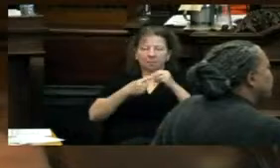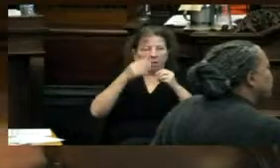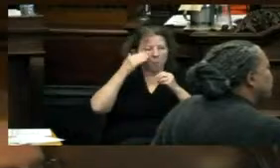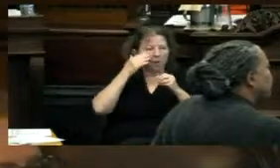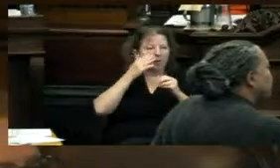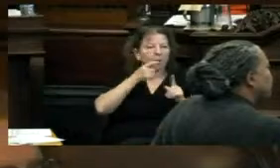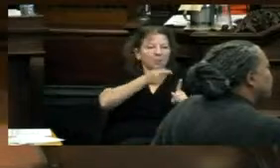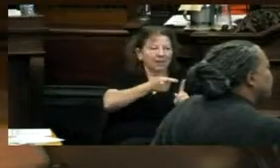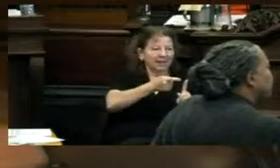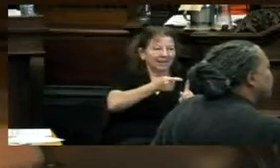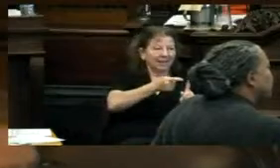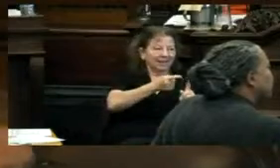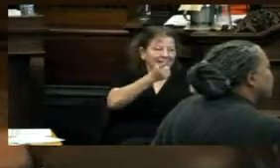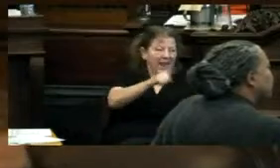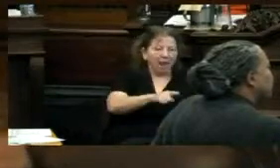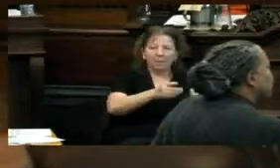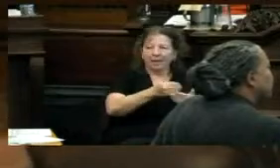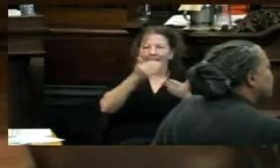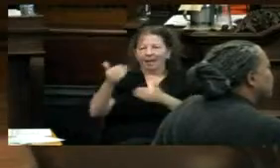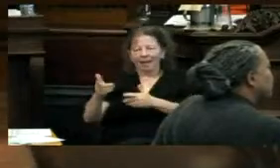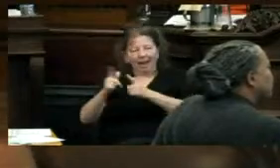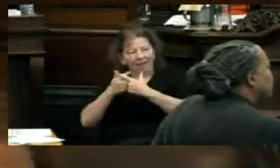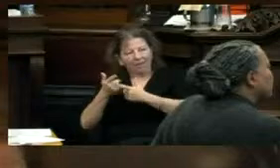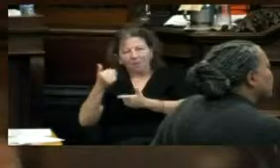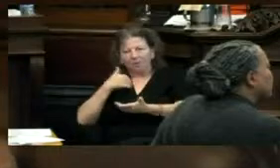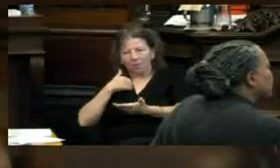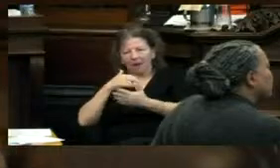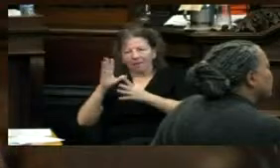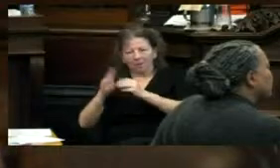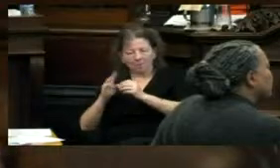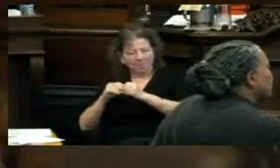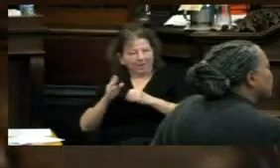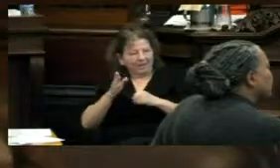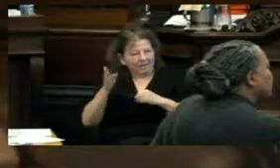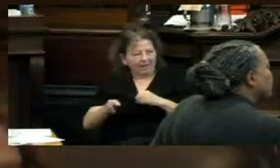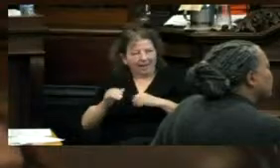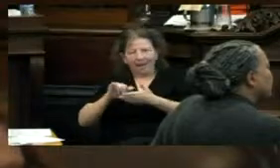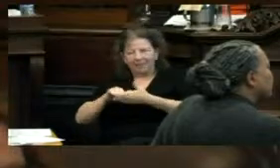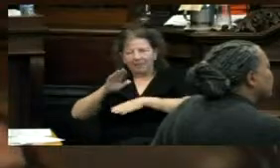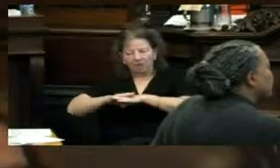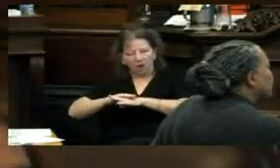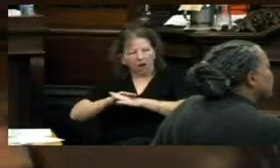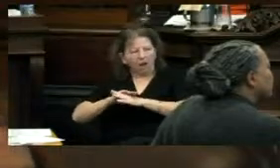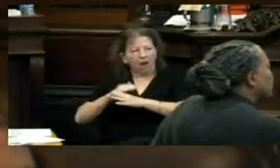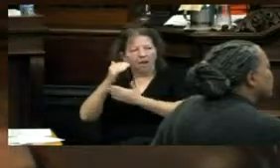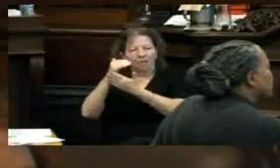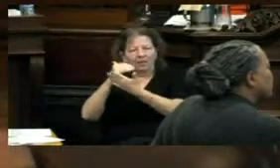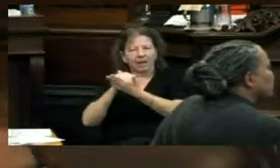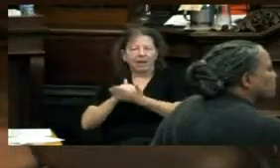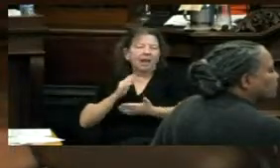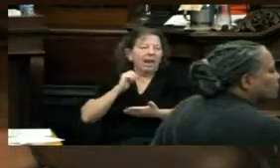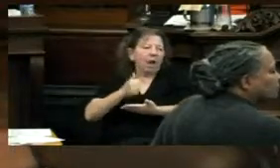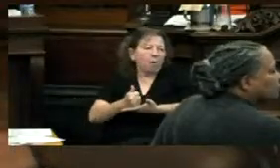soon as you know, especially when we know we're going directly into conducting